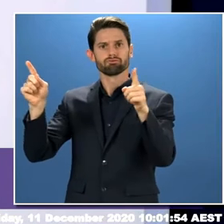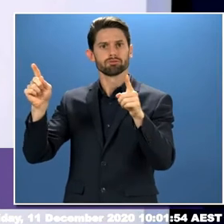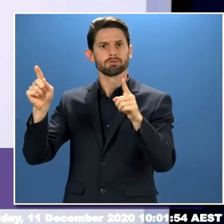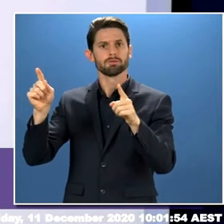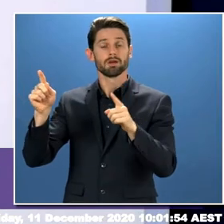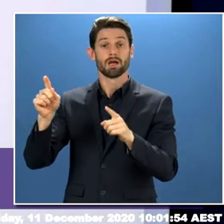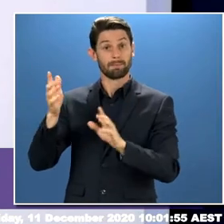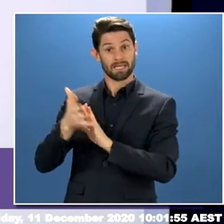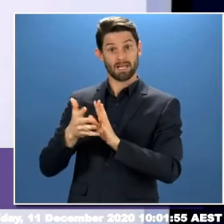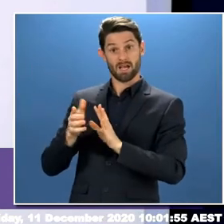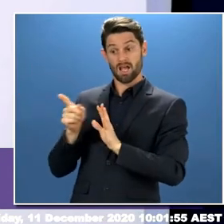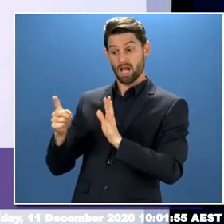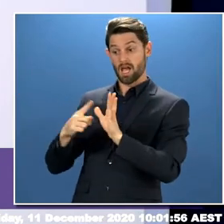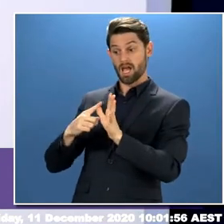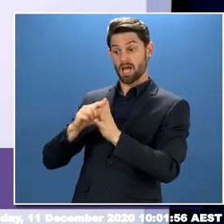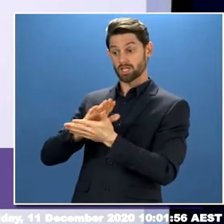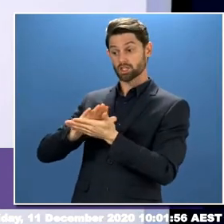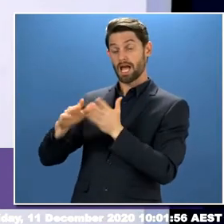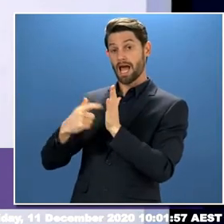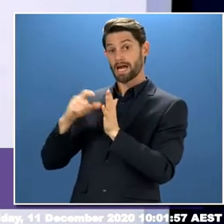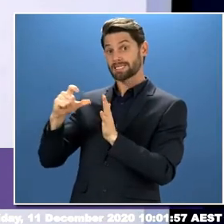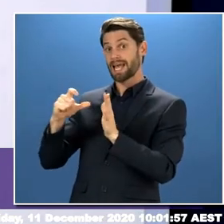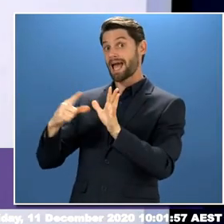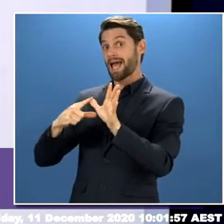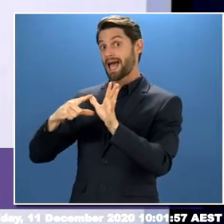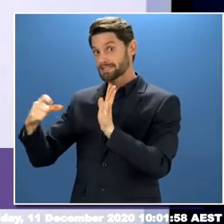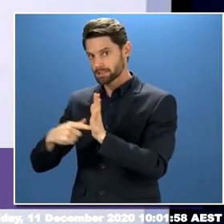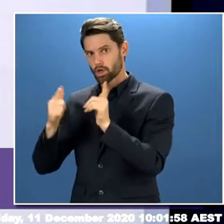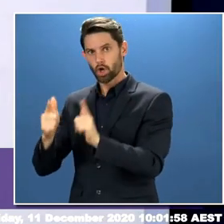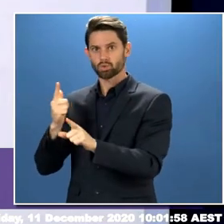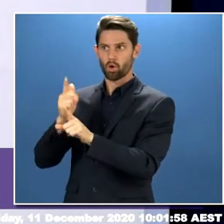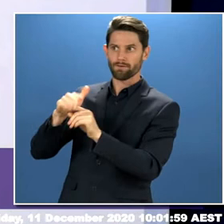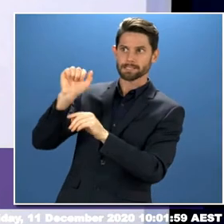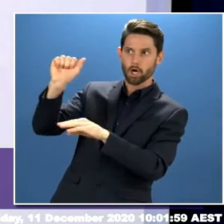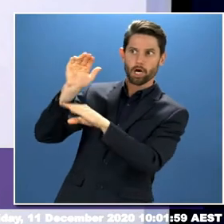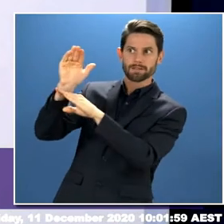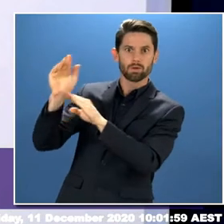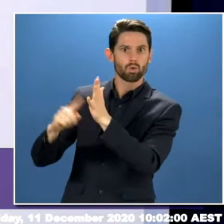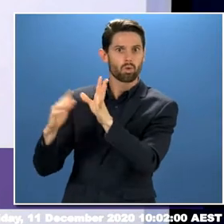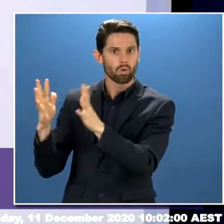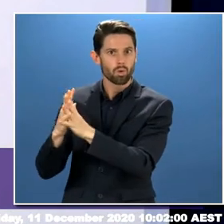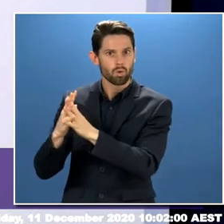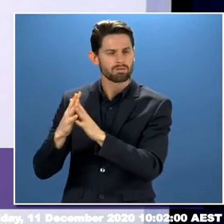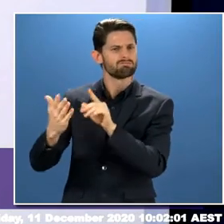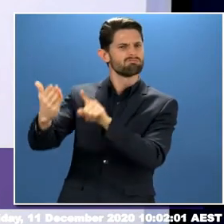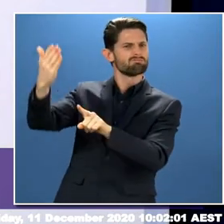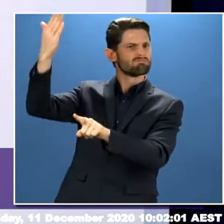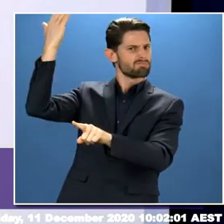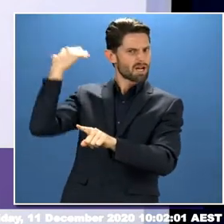Human Rights Commission Act. In the early days in disability there were two declarations that we find